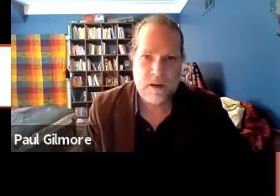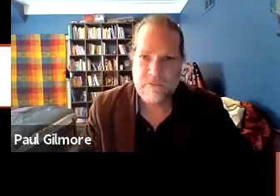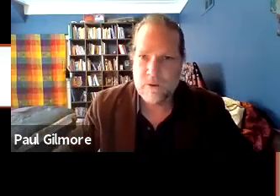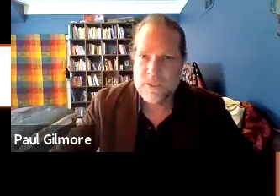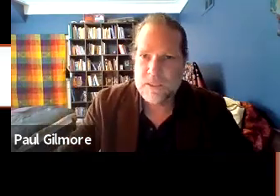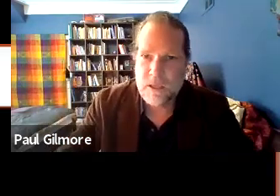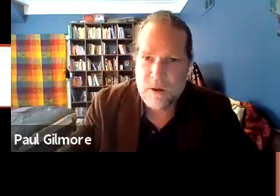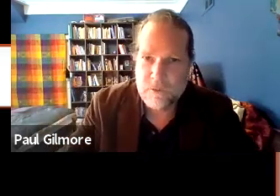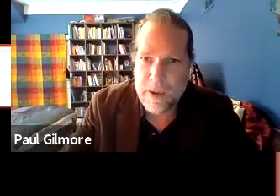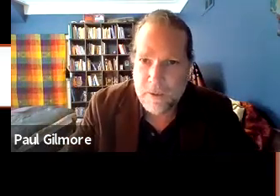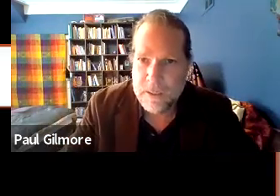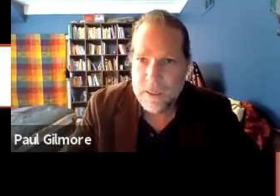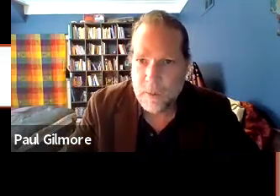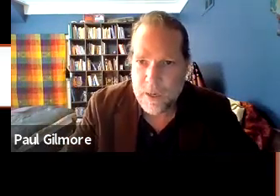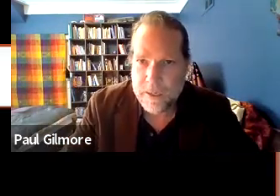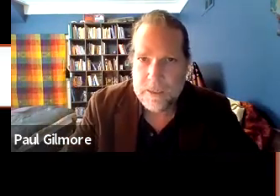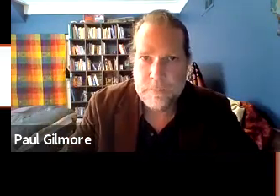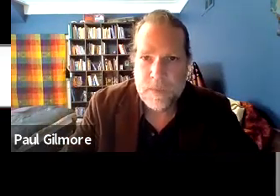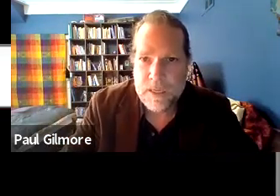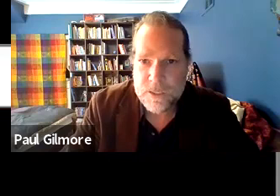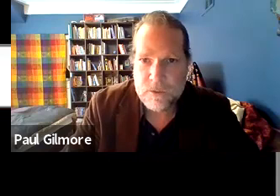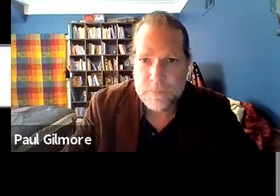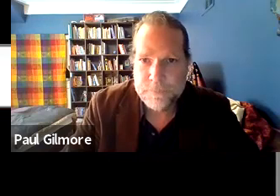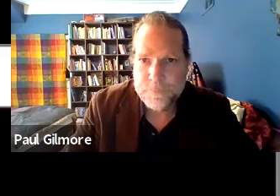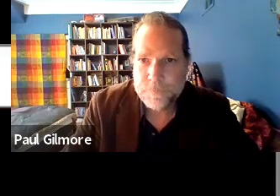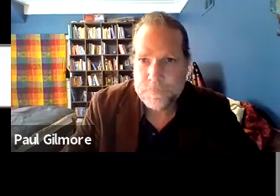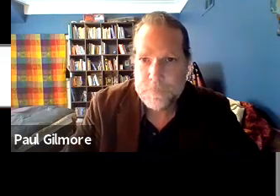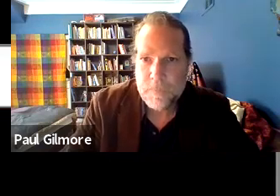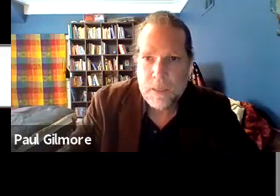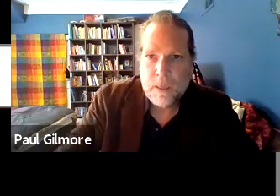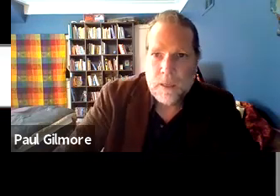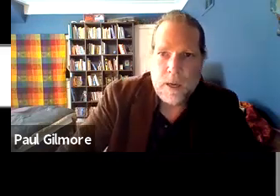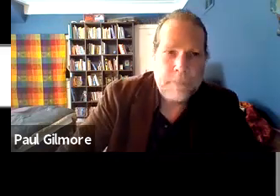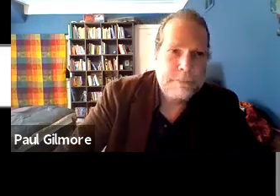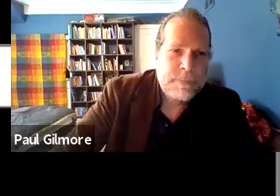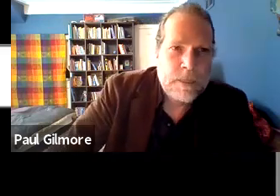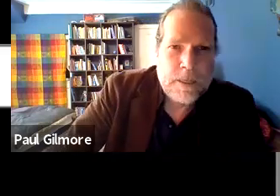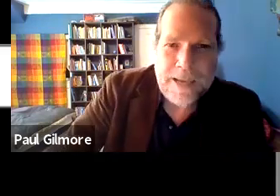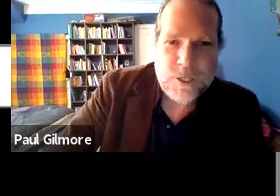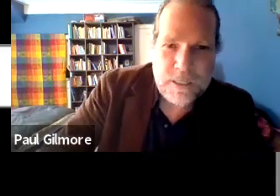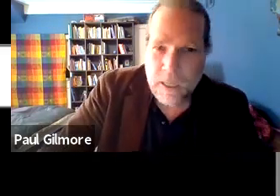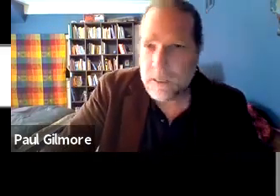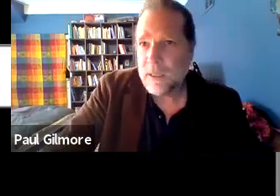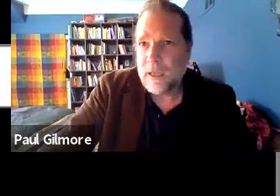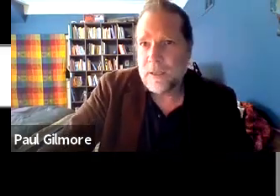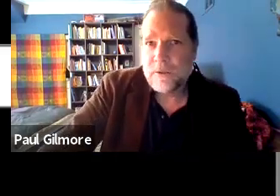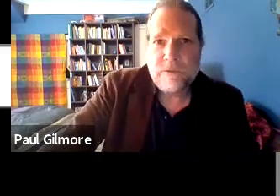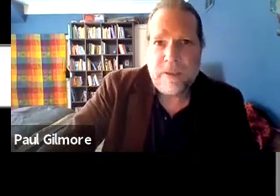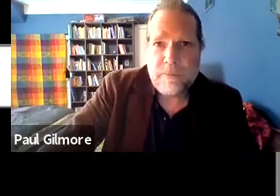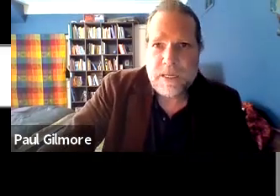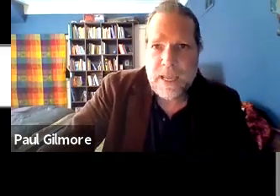there, folks, it's there throughout American history. Actually, I don't know if anybody